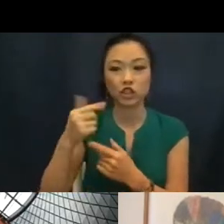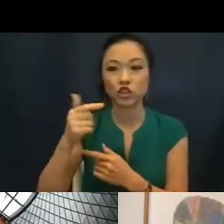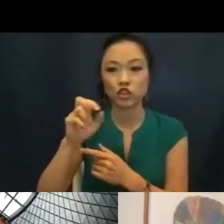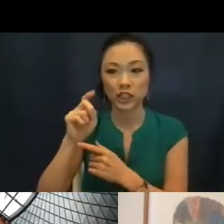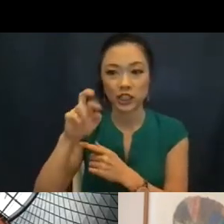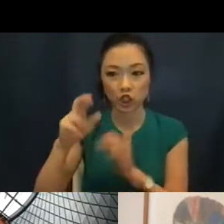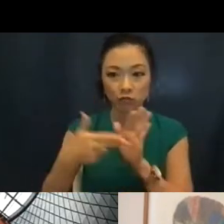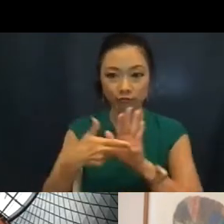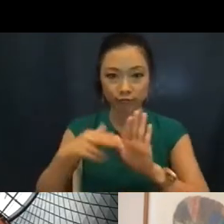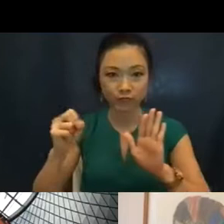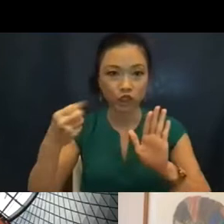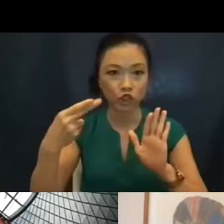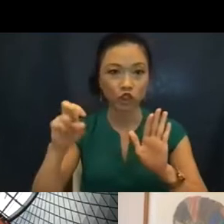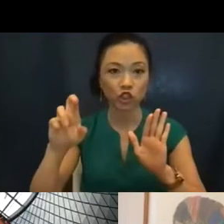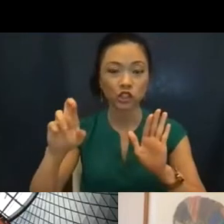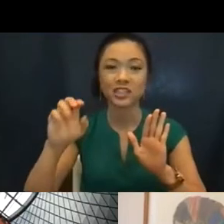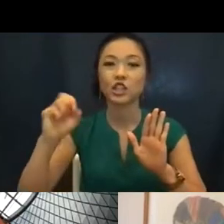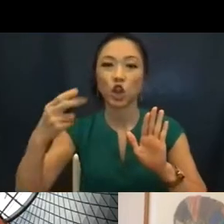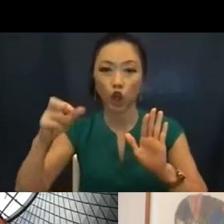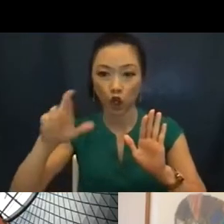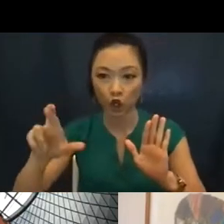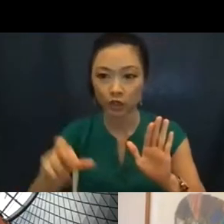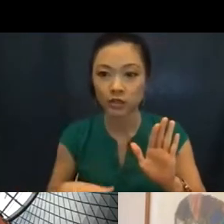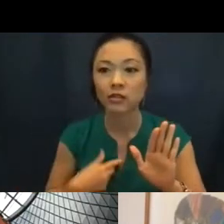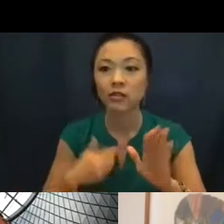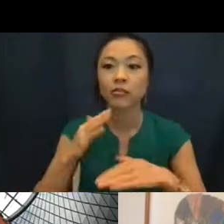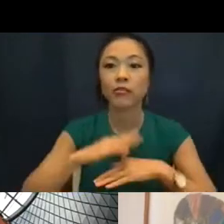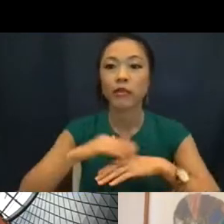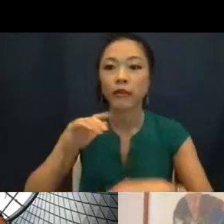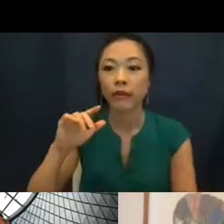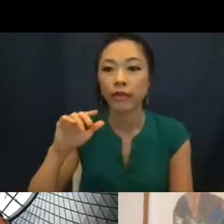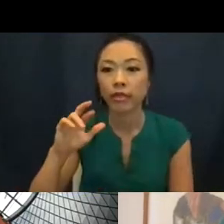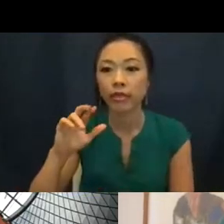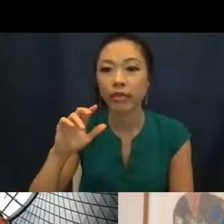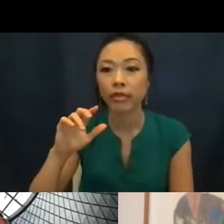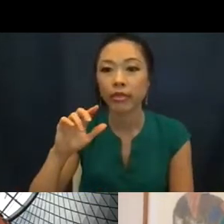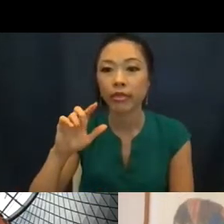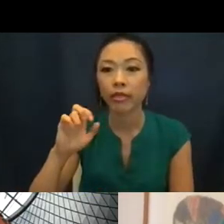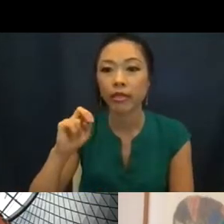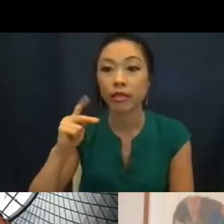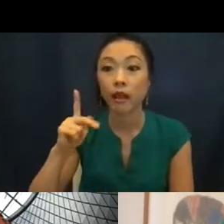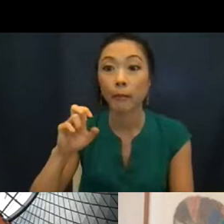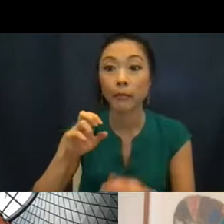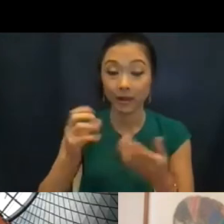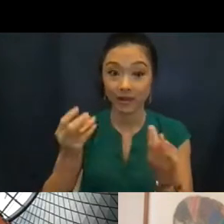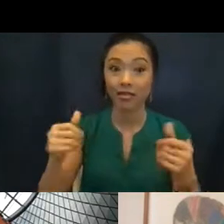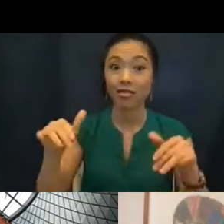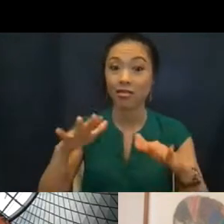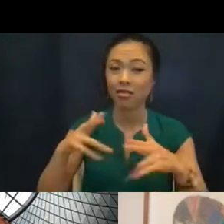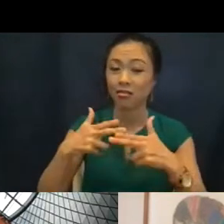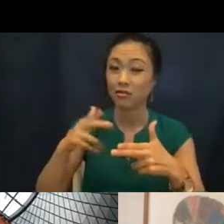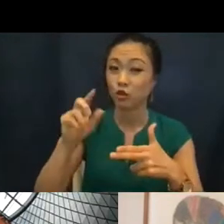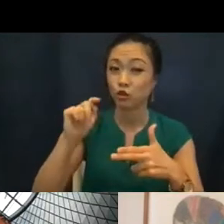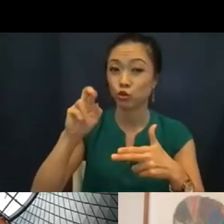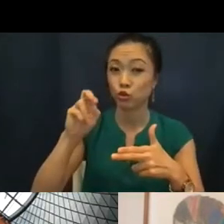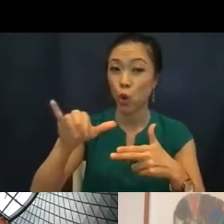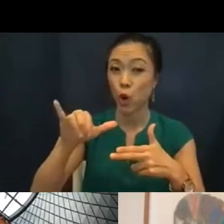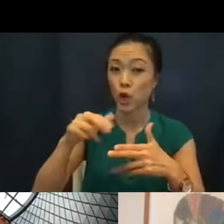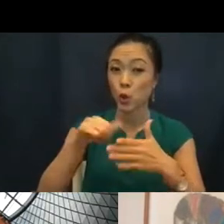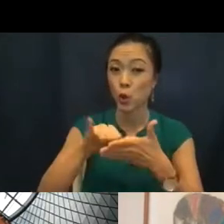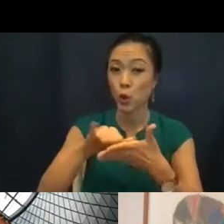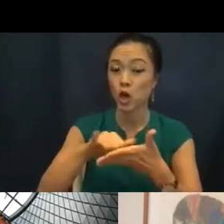Moheke land known as Troy, New York. I appear abled body, but I'm a current leukemia survivor.